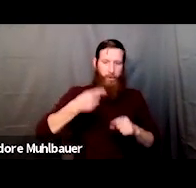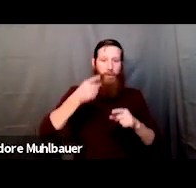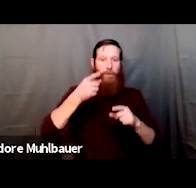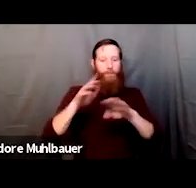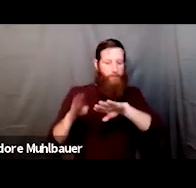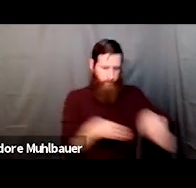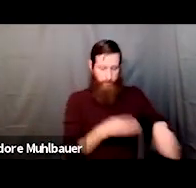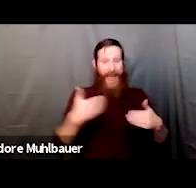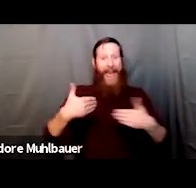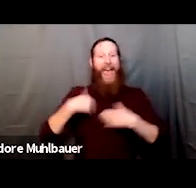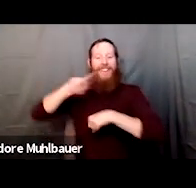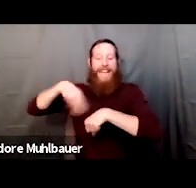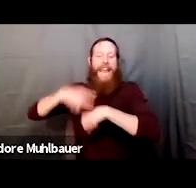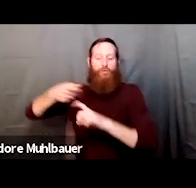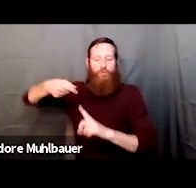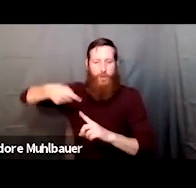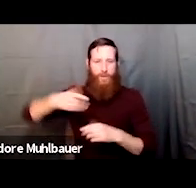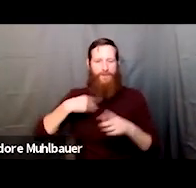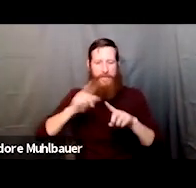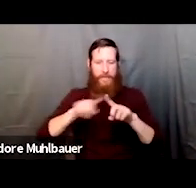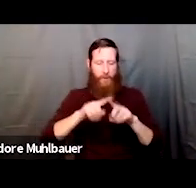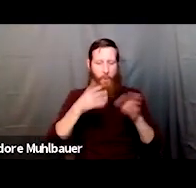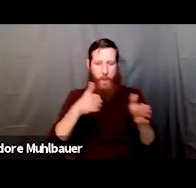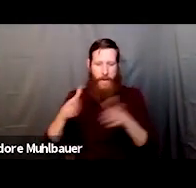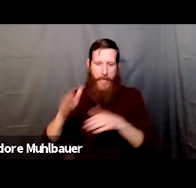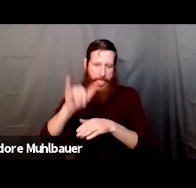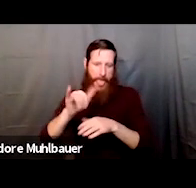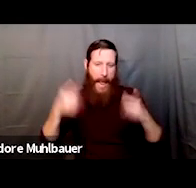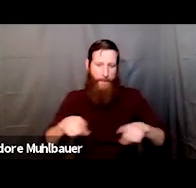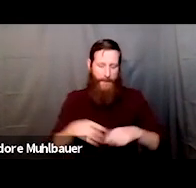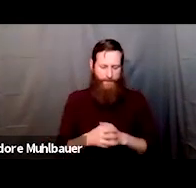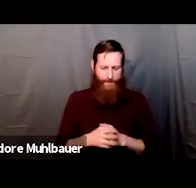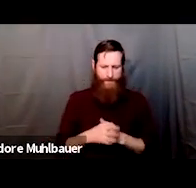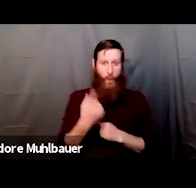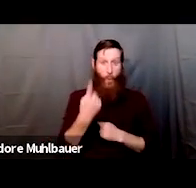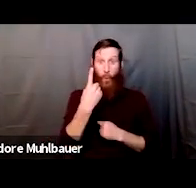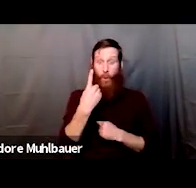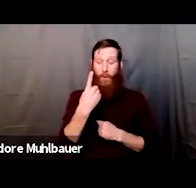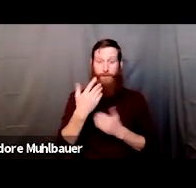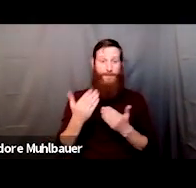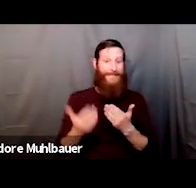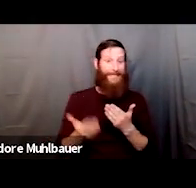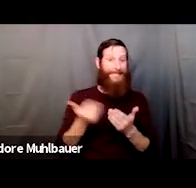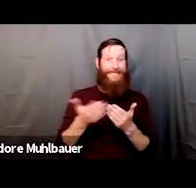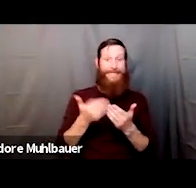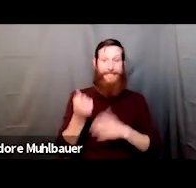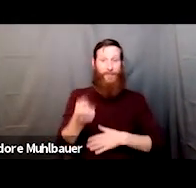There are a bunch of different ways that that can happen. I think that one of the easiest ones to understand is a "tree bomb"